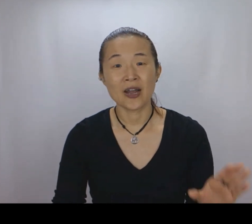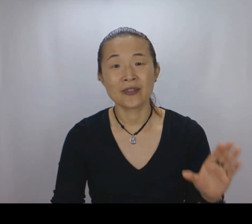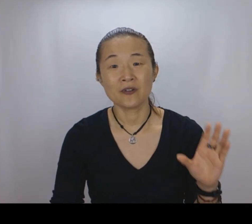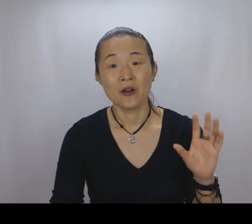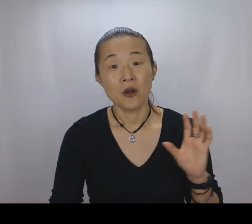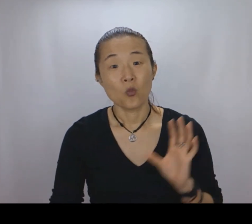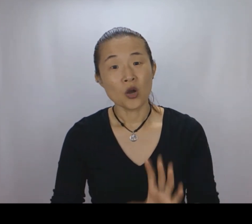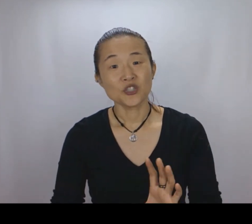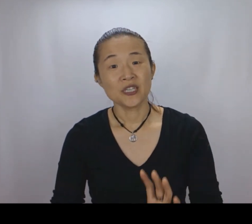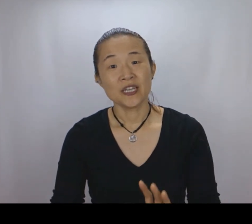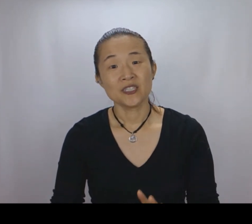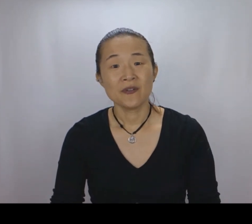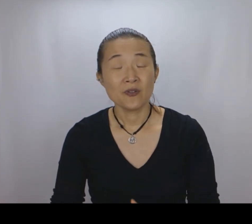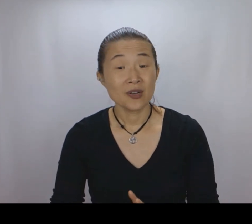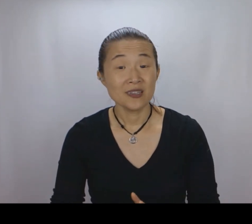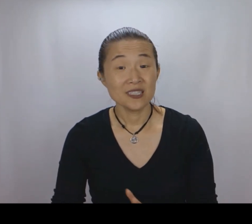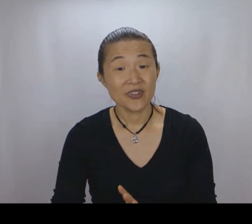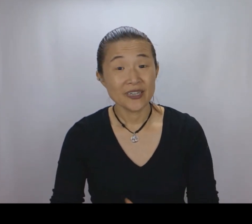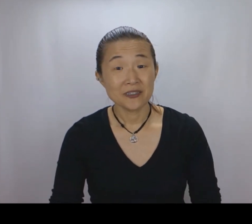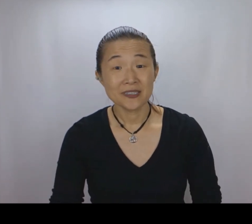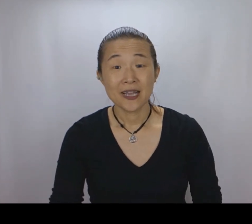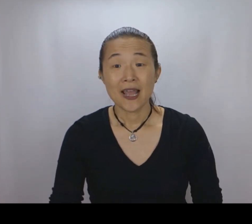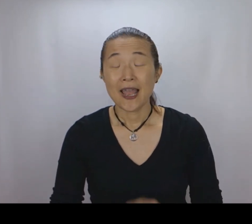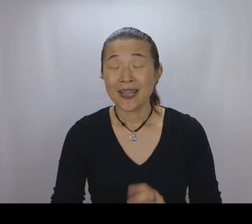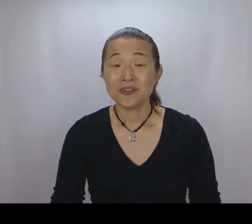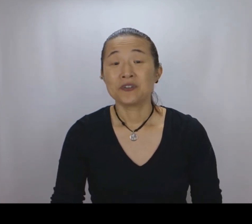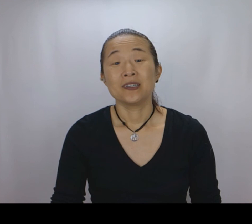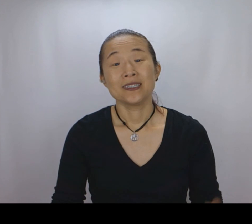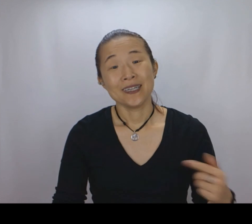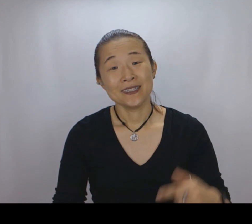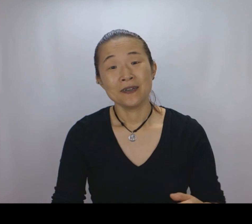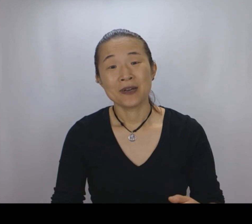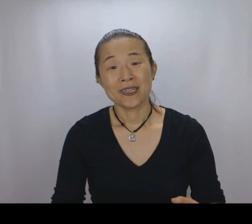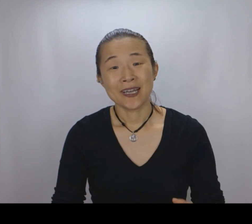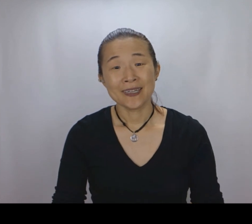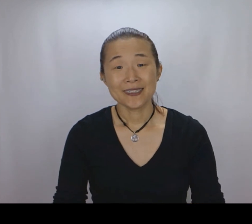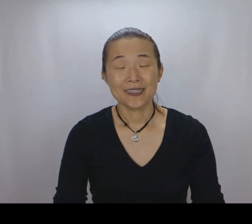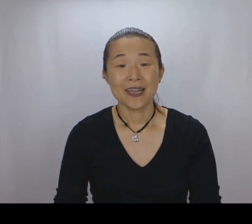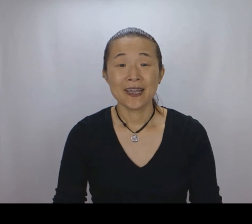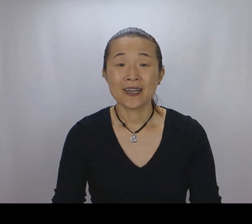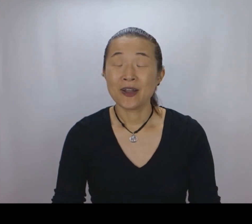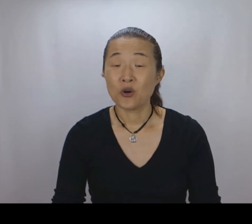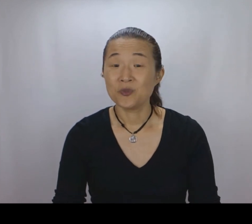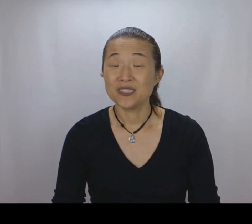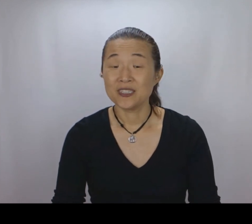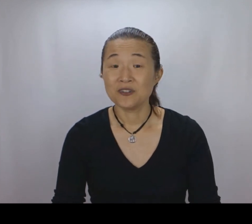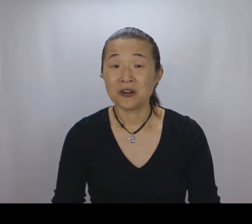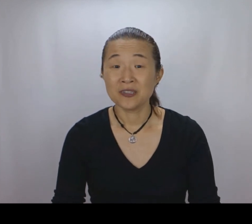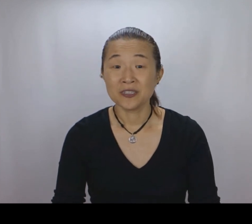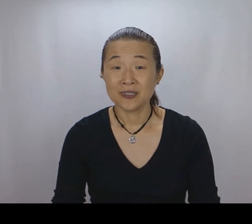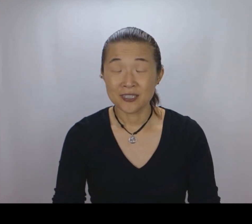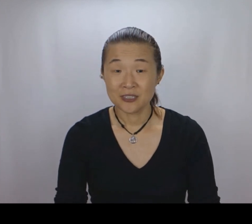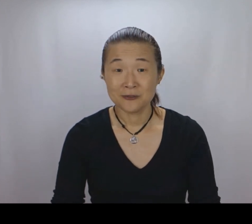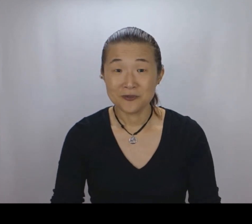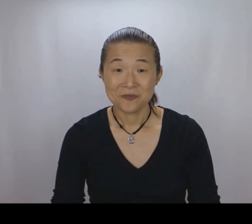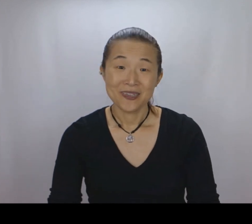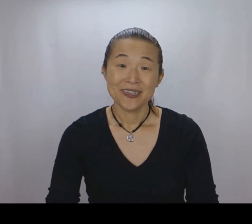for either watching each and every one of these videos and/or attending my class, and I hope to see you all in unit 2.